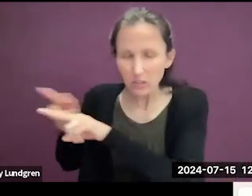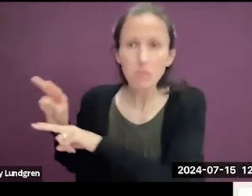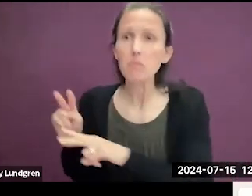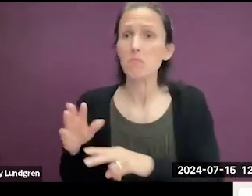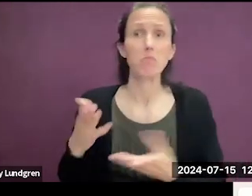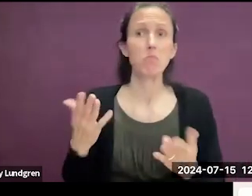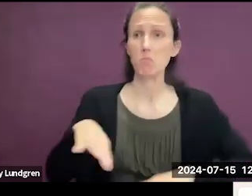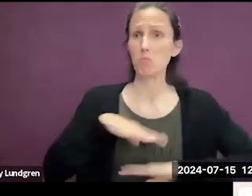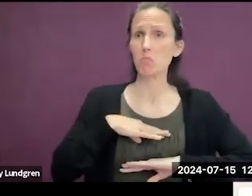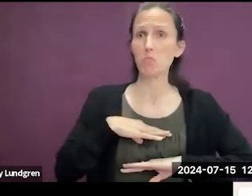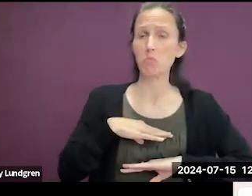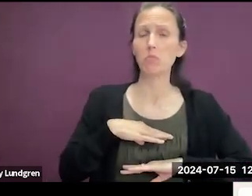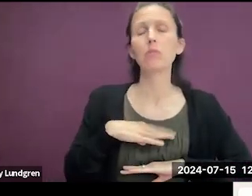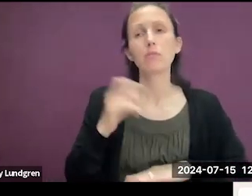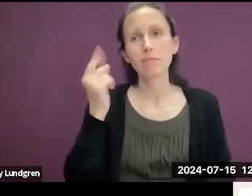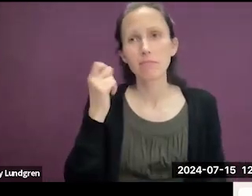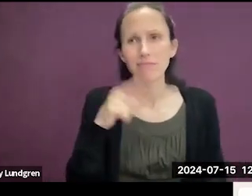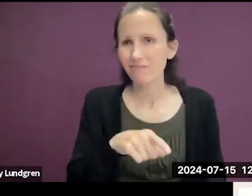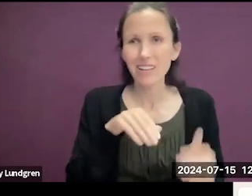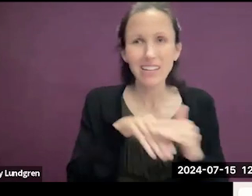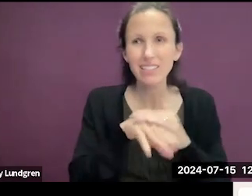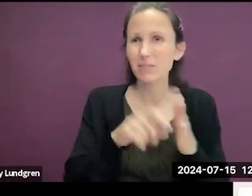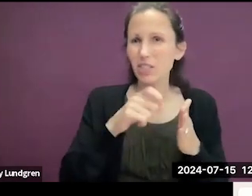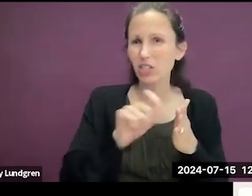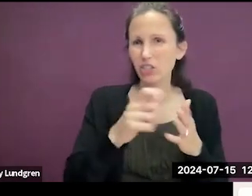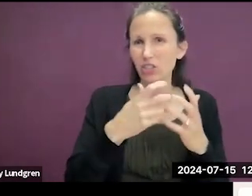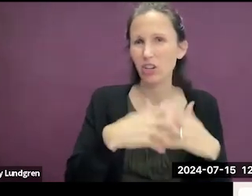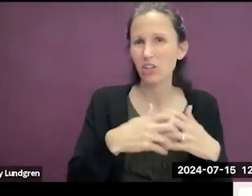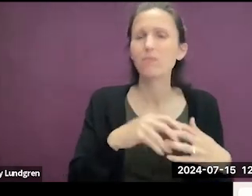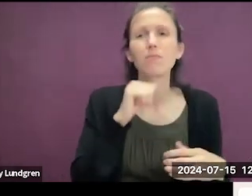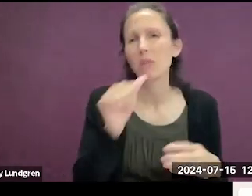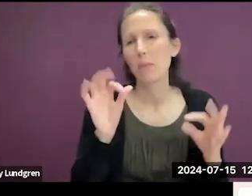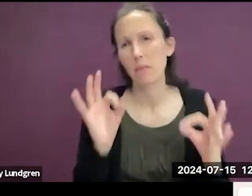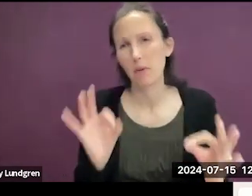There are some limits to what the accessibility checker can find, but that's why we're here today,